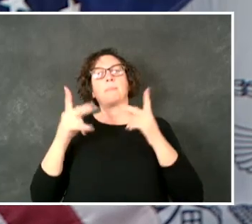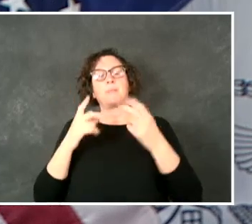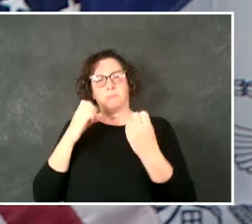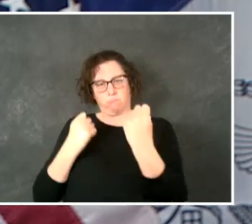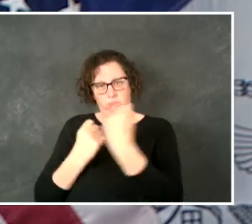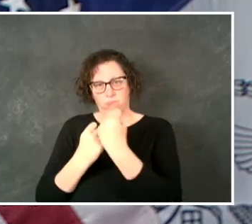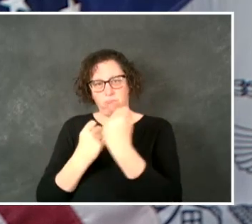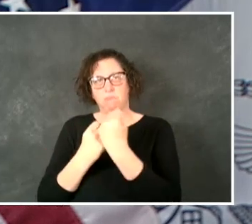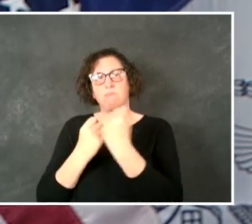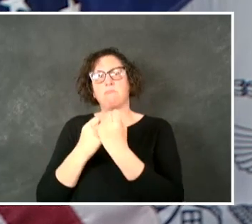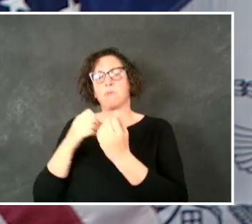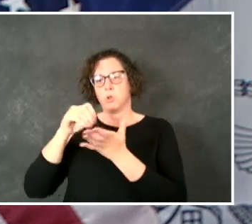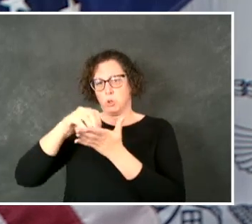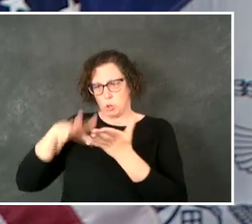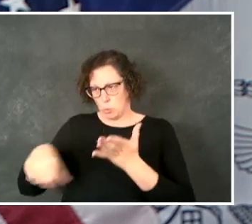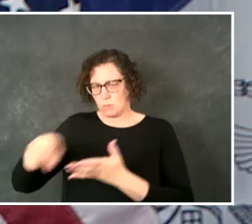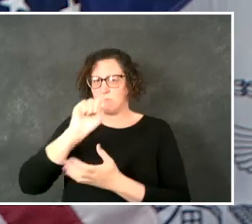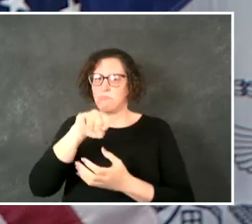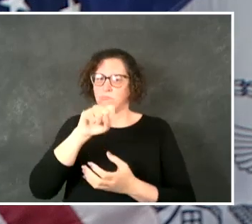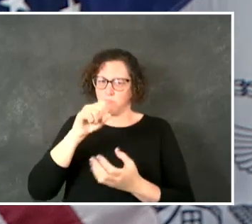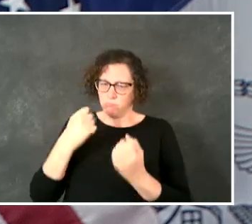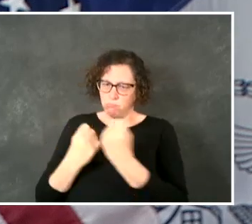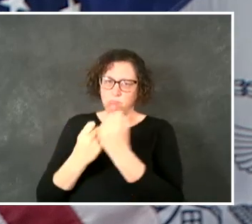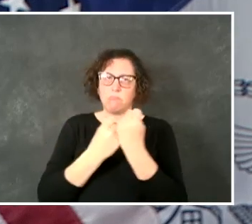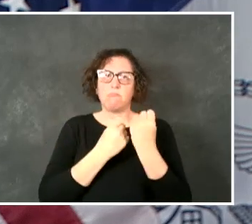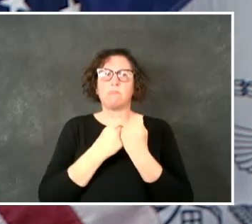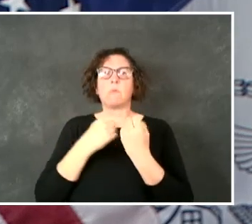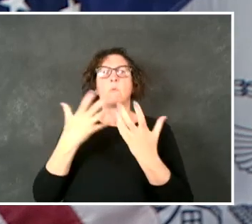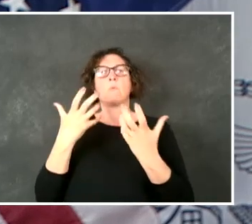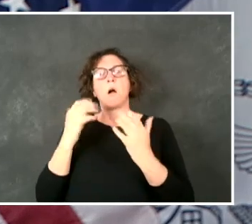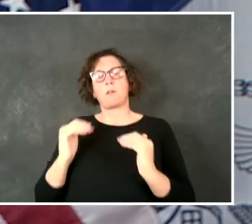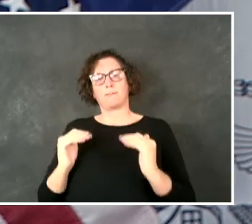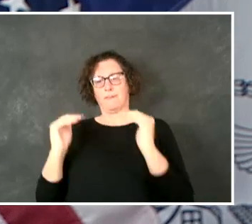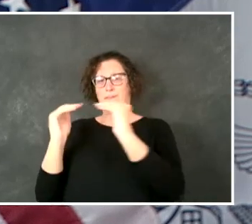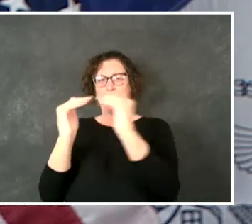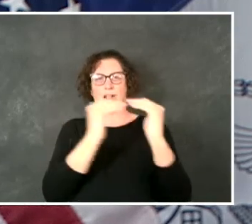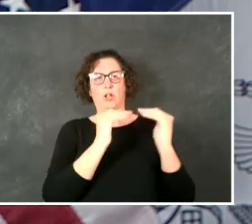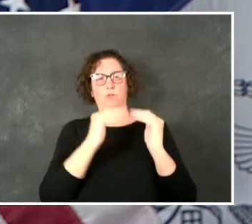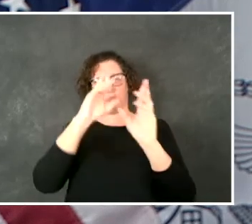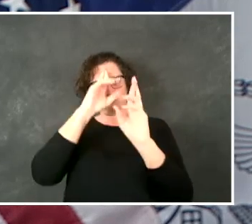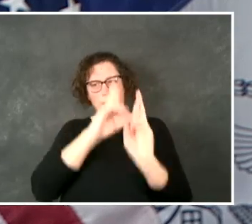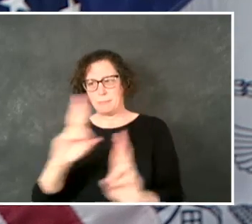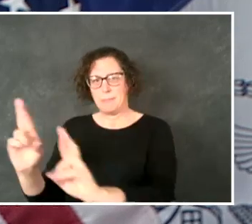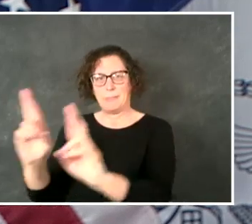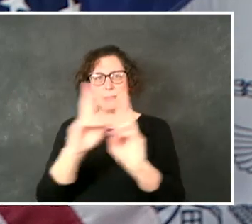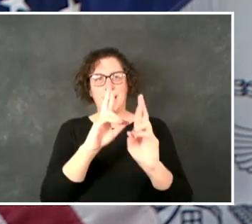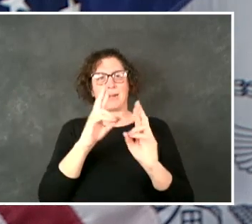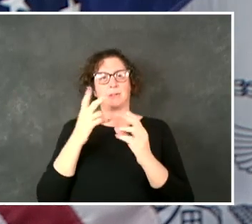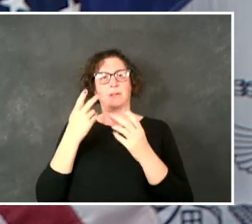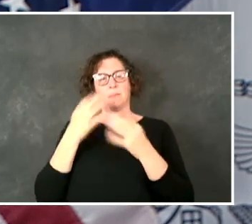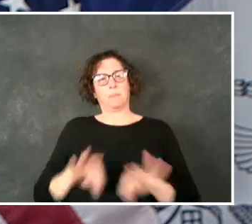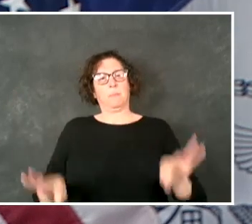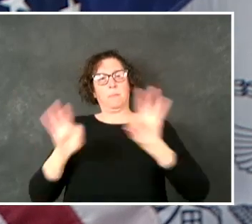I'LL HAVE UPTYOU. OF COURSE, EVERY STAKE HOLDER IS LISTENING TO AND WE WANT TO BE FAIR, WE WANT TO BEE RALLY RESPECTFUL OF